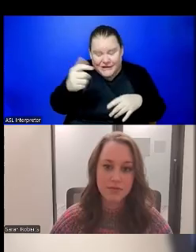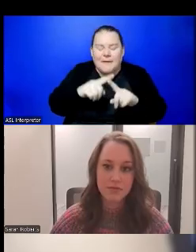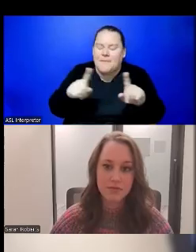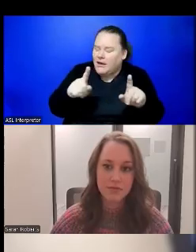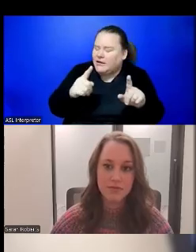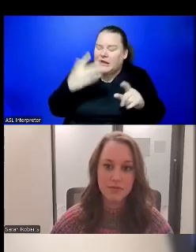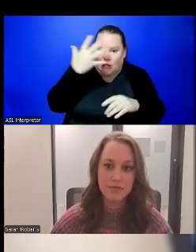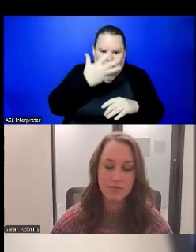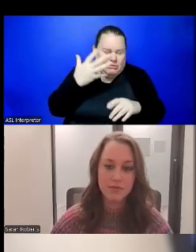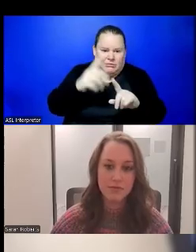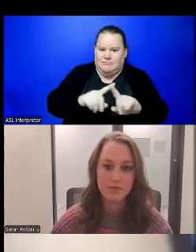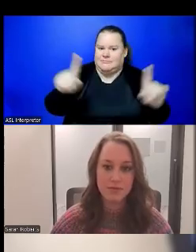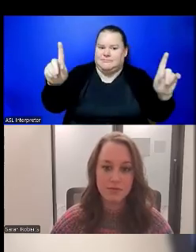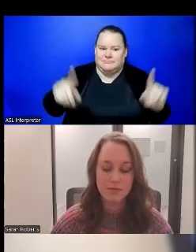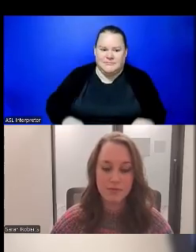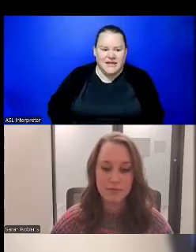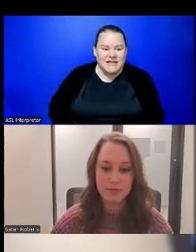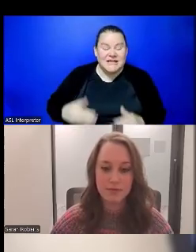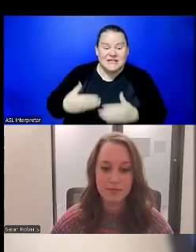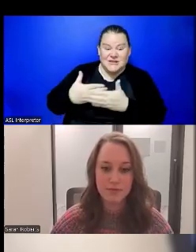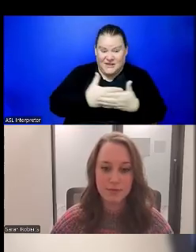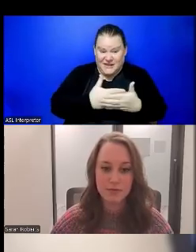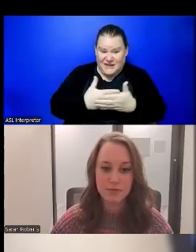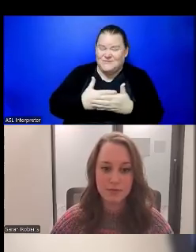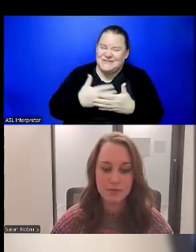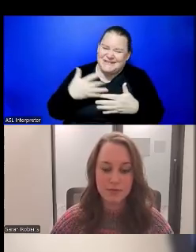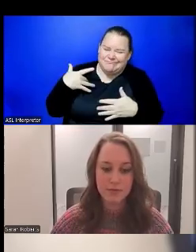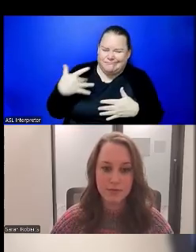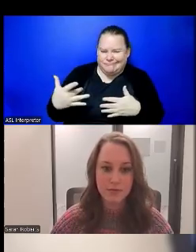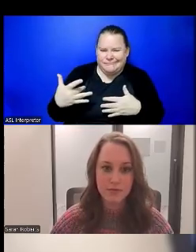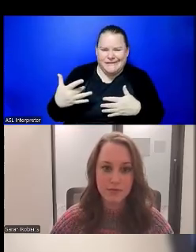stage is described as the failure to thrive stage. They